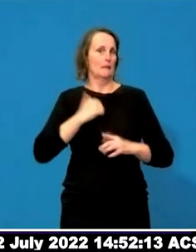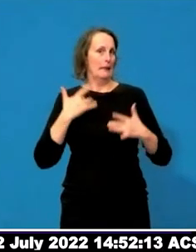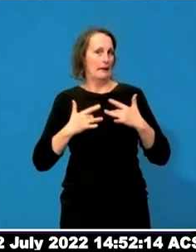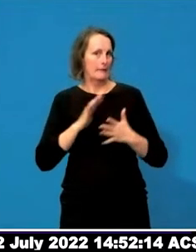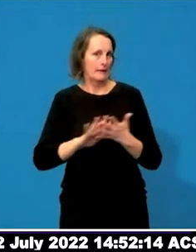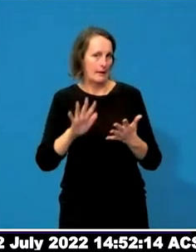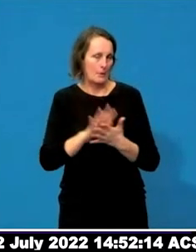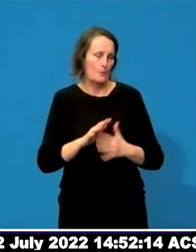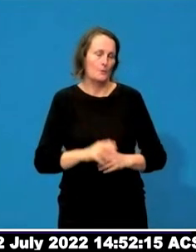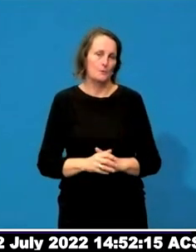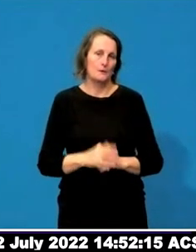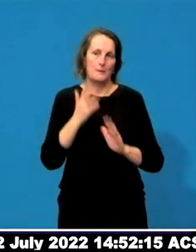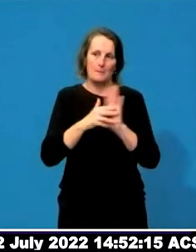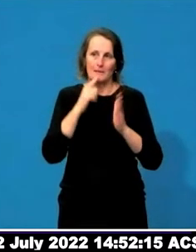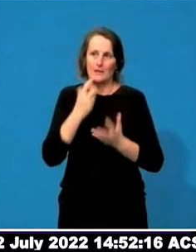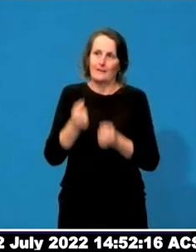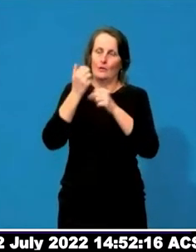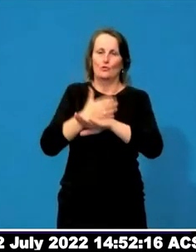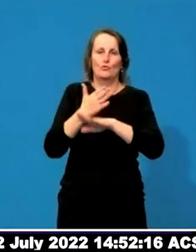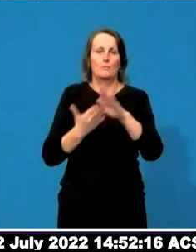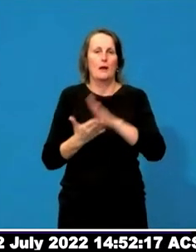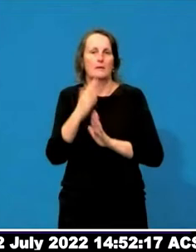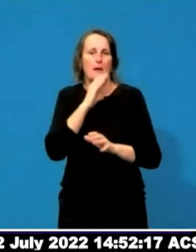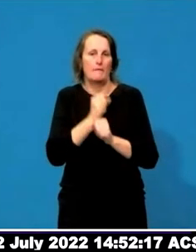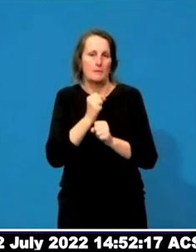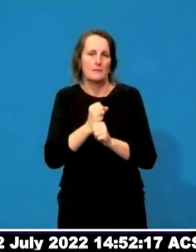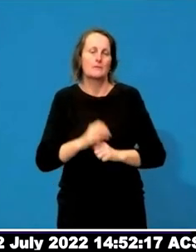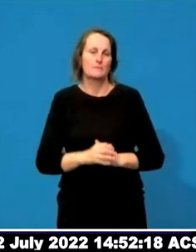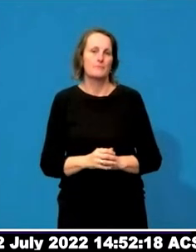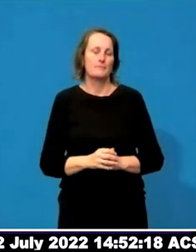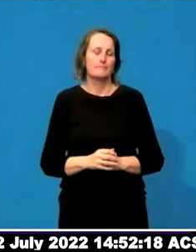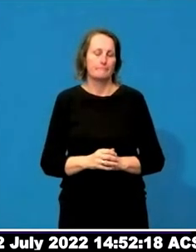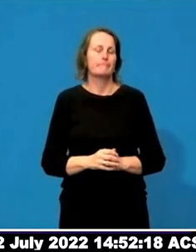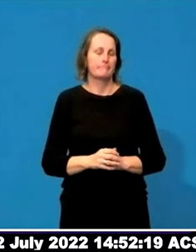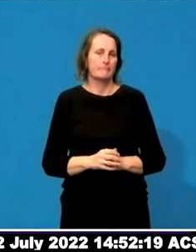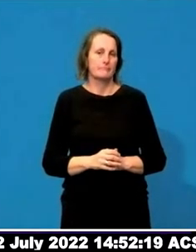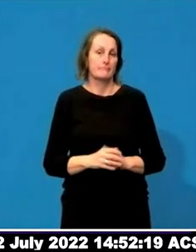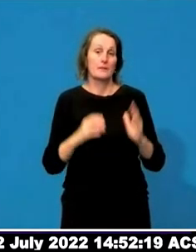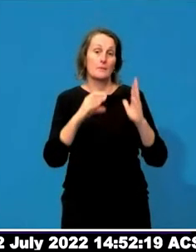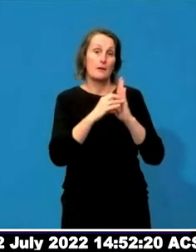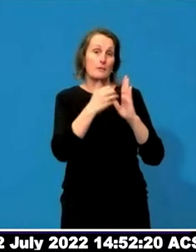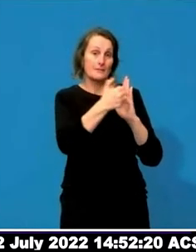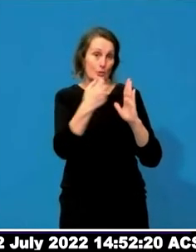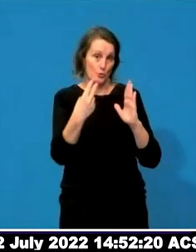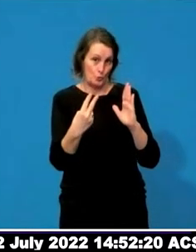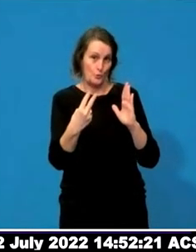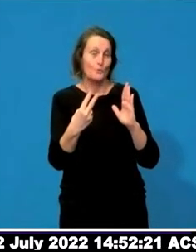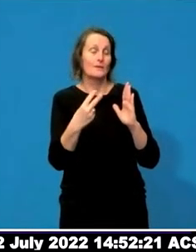That enables me to get a job in government. In paragraph 62, you elaborate upon what you've just said, and you finish by saying: